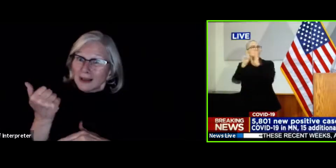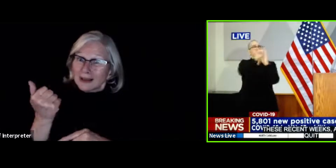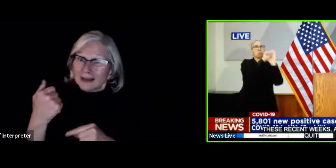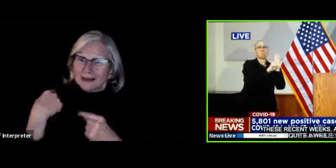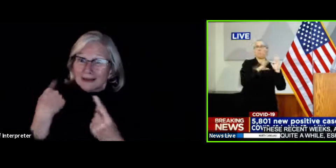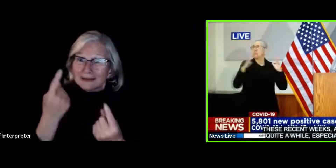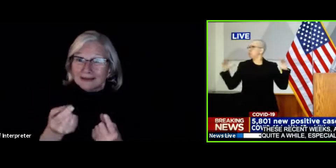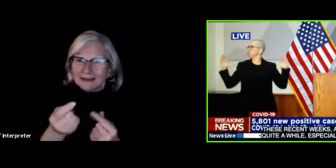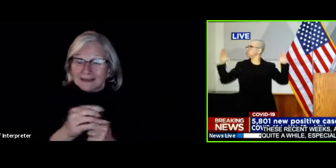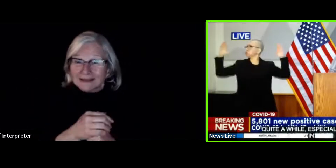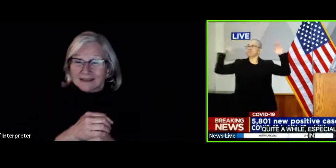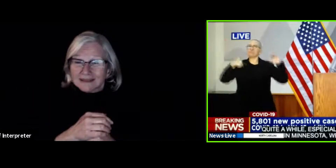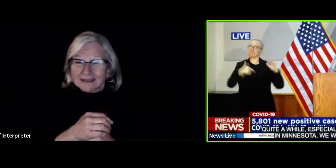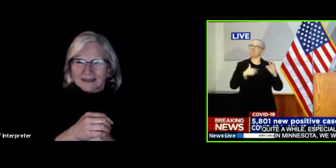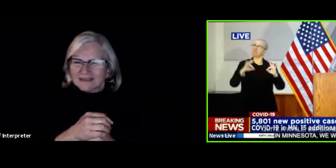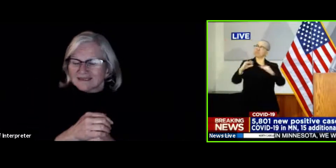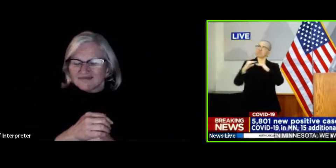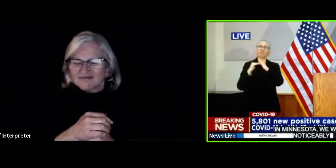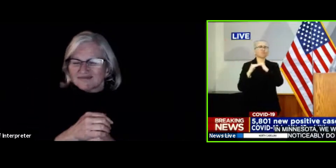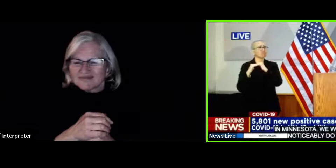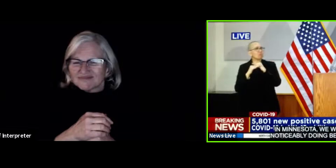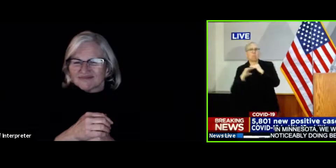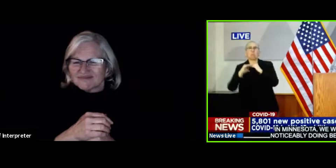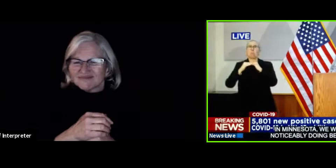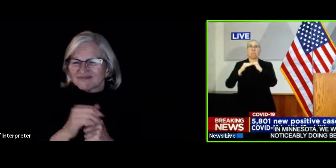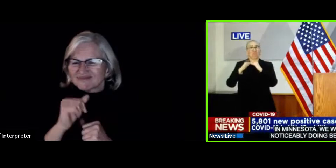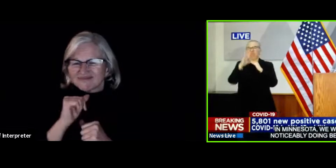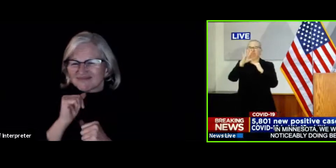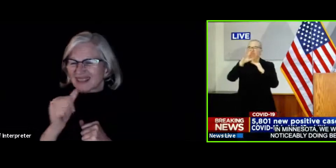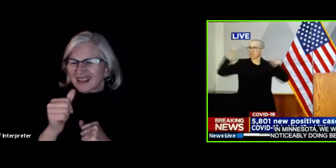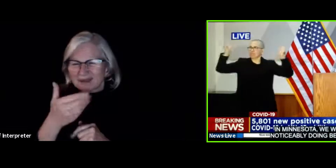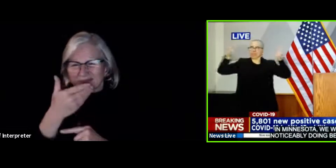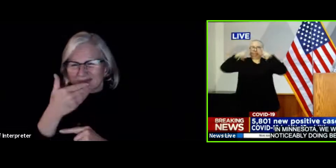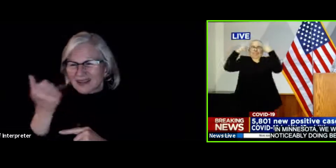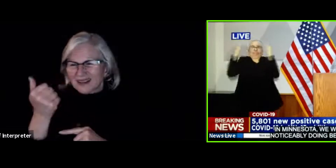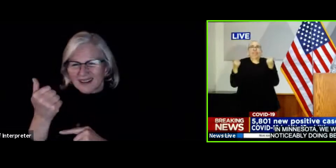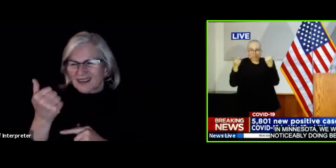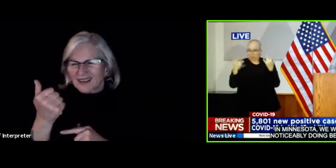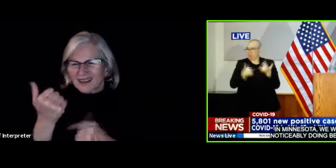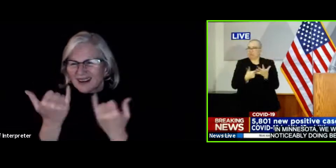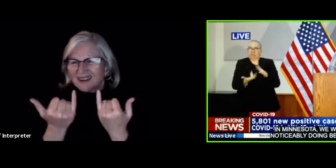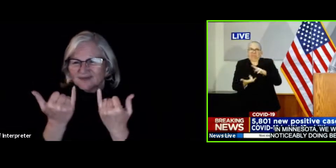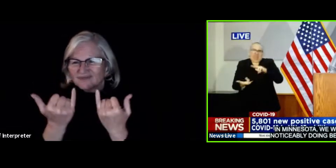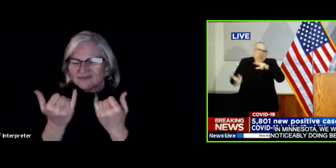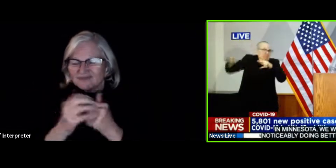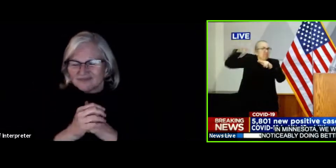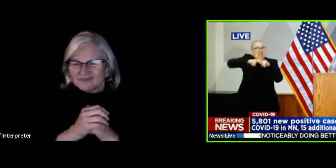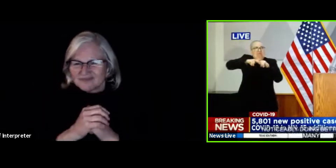THE CURRENT INCREASE IN CASES IN MINNESOTA, THE RATE OF CASE GROWTH THAT WE'VE TALKED ABOUT MEANS THAT MINNESOTA